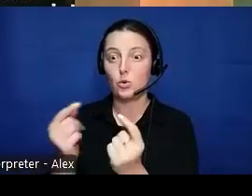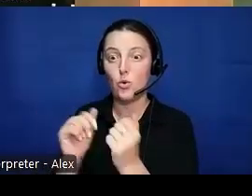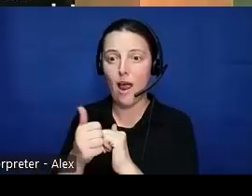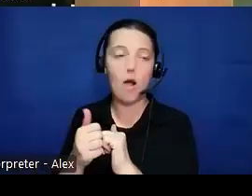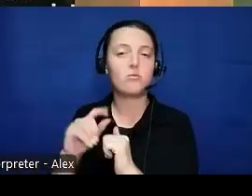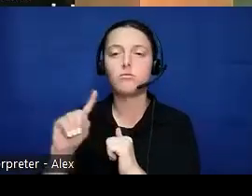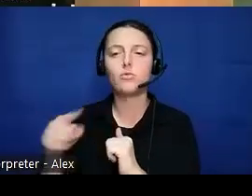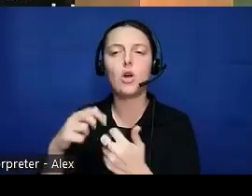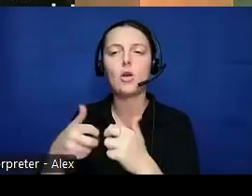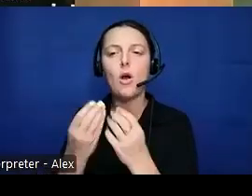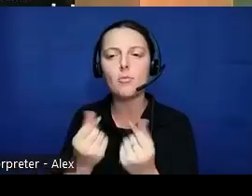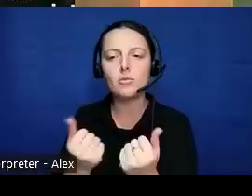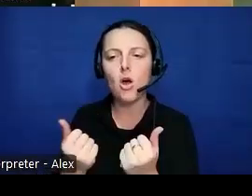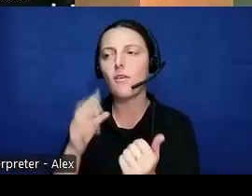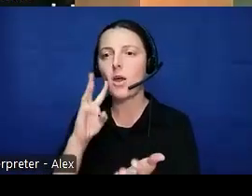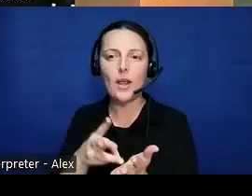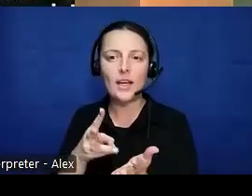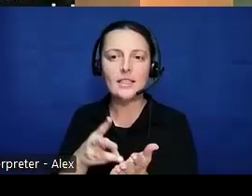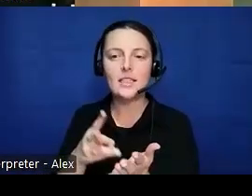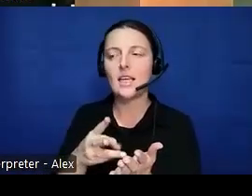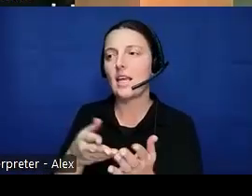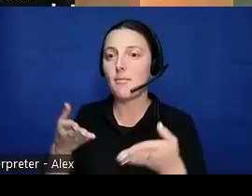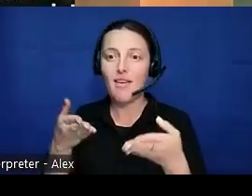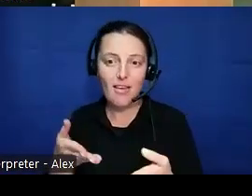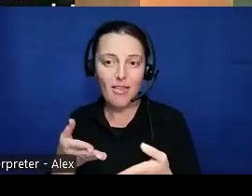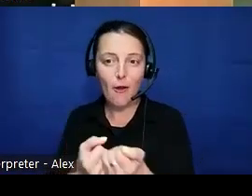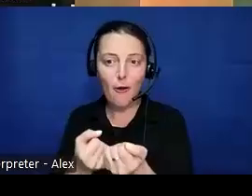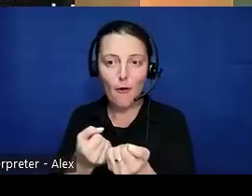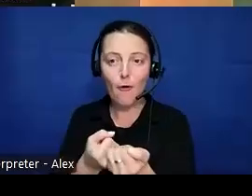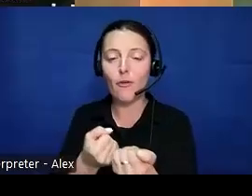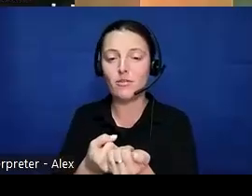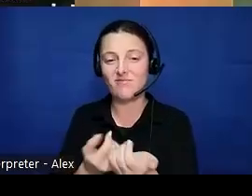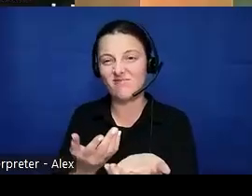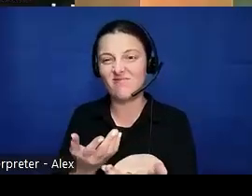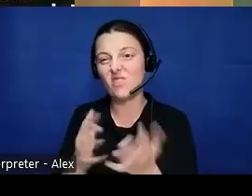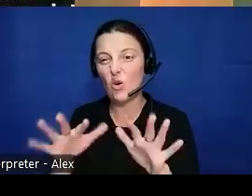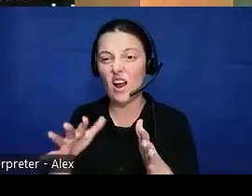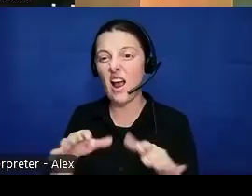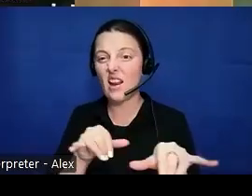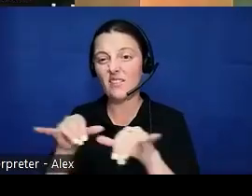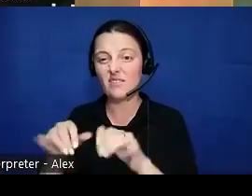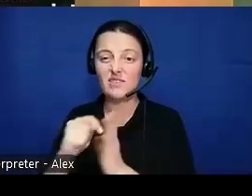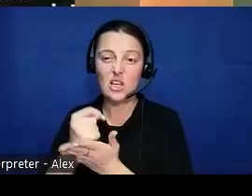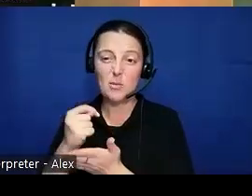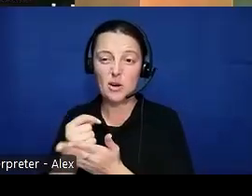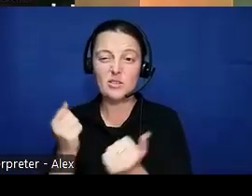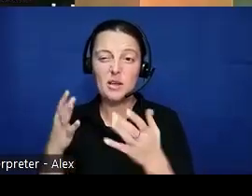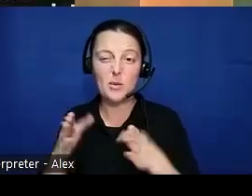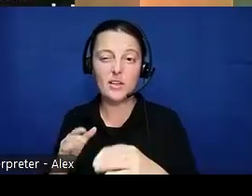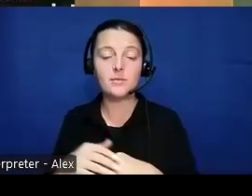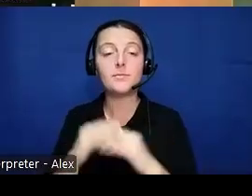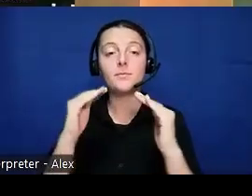of being the de facto therapist in a lot of ways. Um so I also looked at early childhood adversity